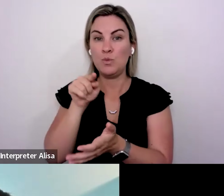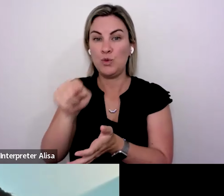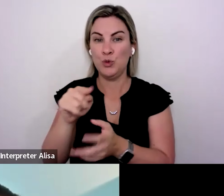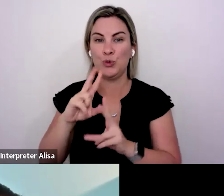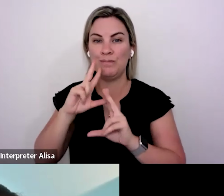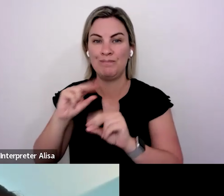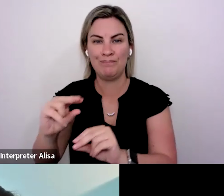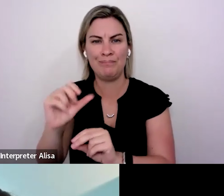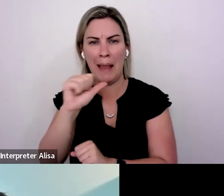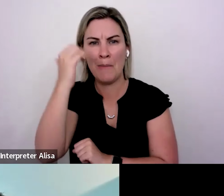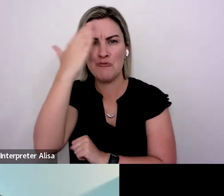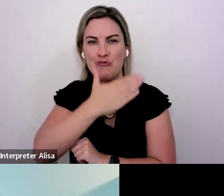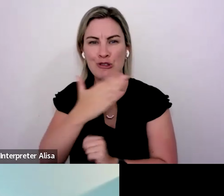about how they worked with community.